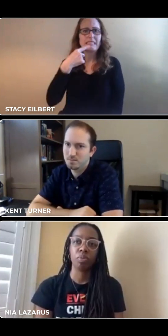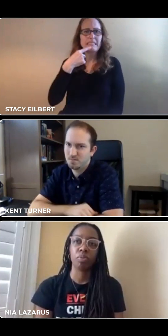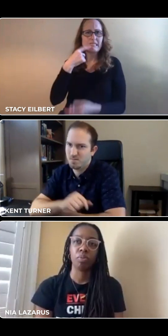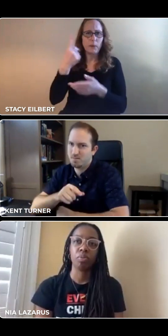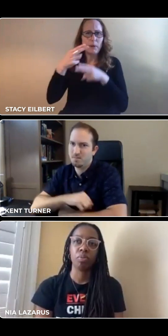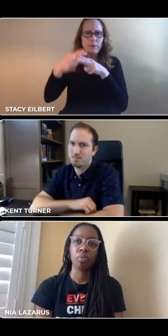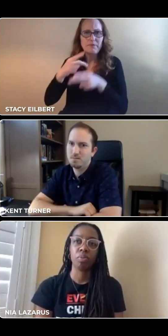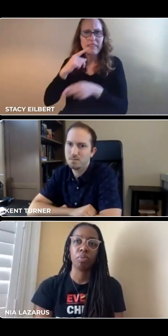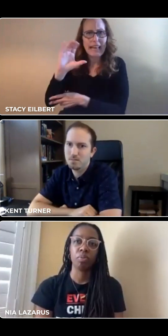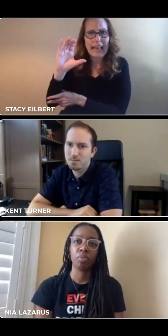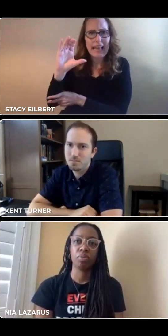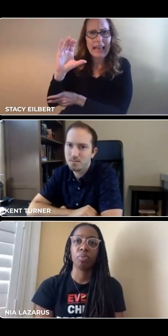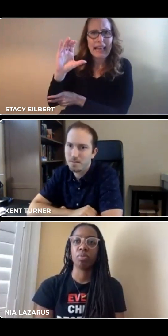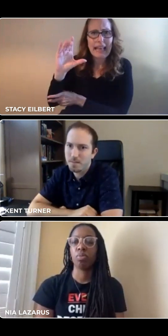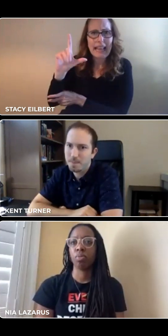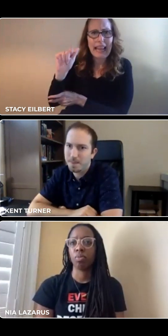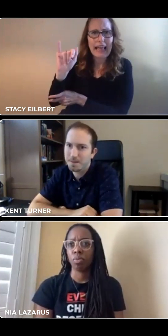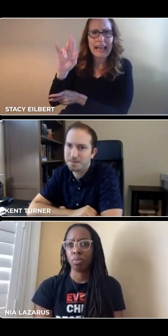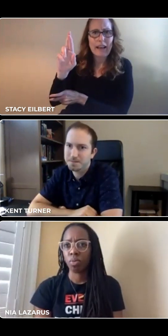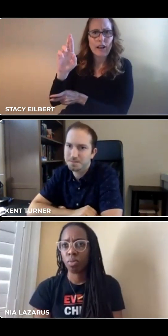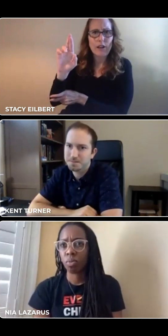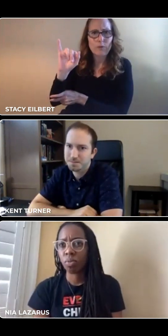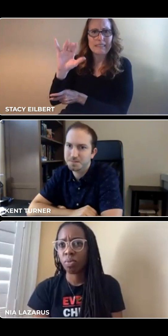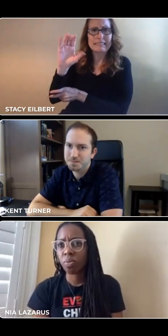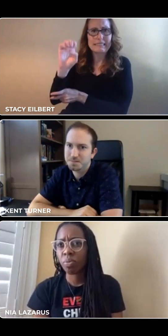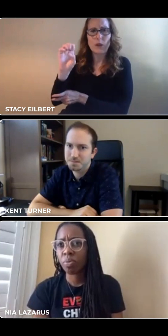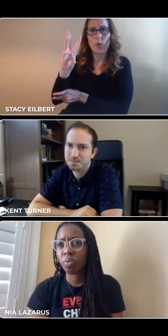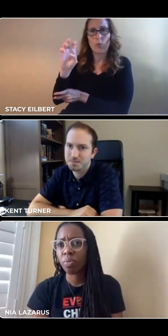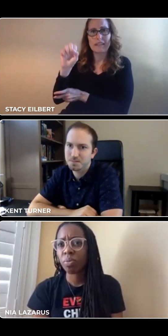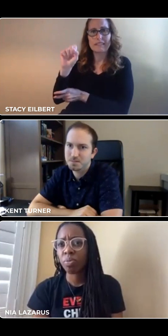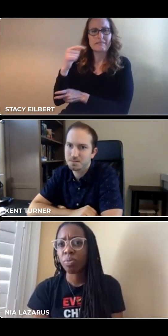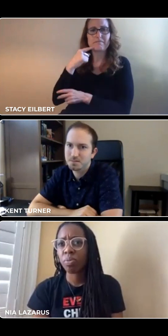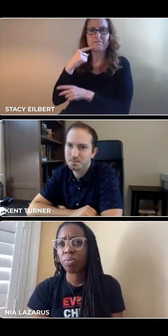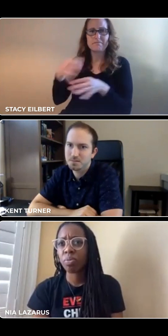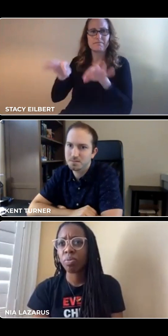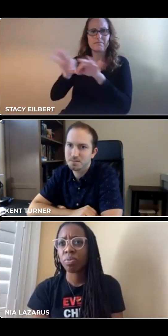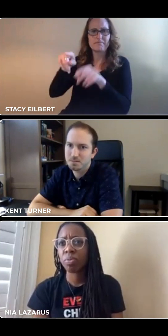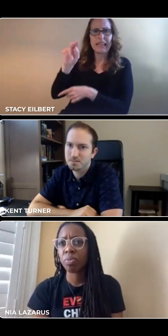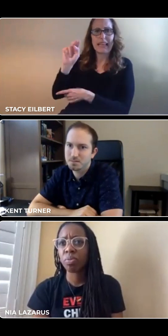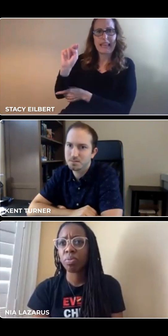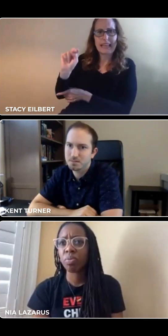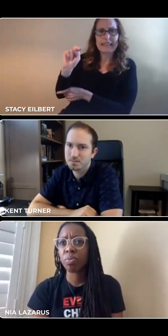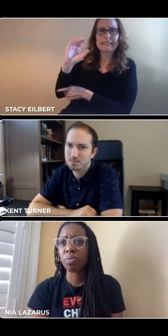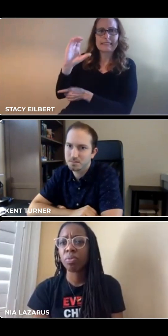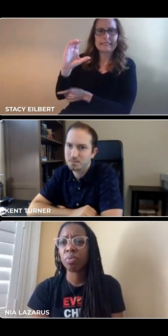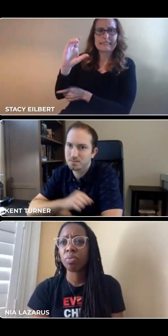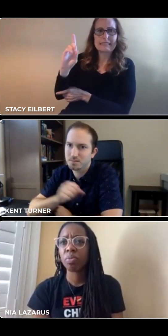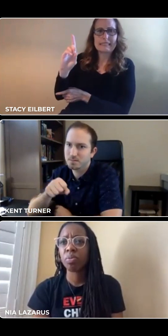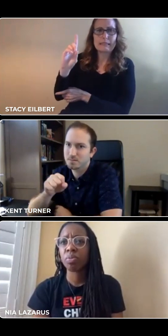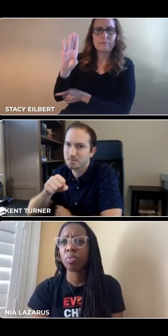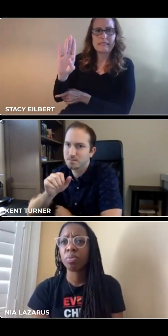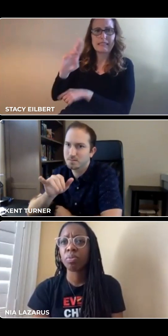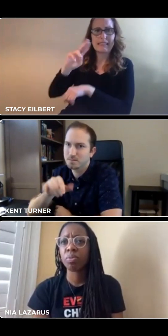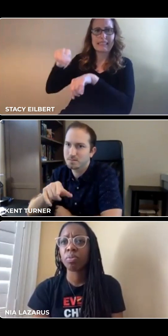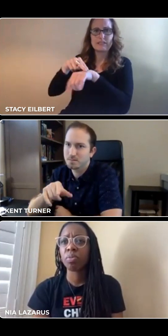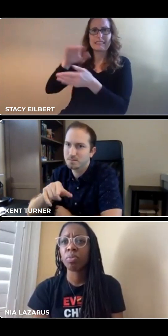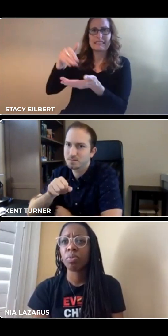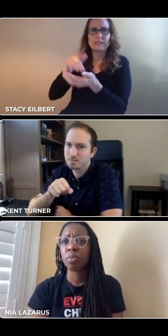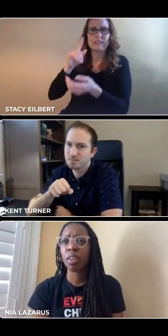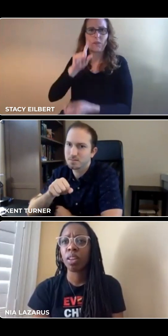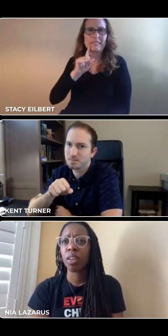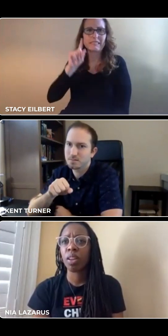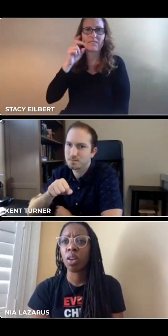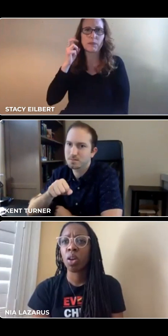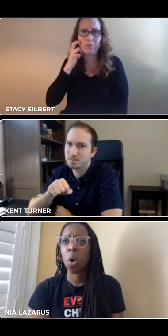It looks like someone mentioned -- Clarice West, actually, says NCDB,